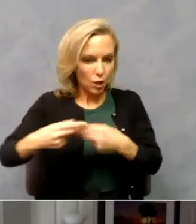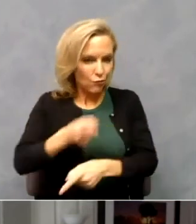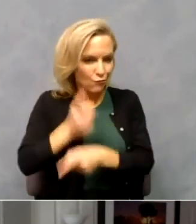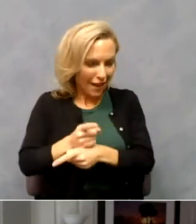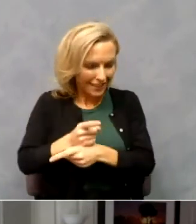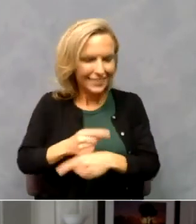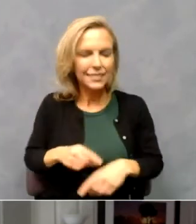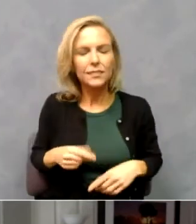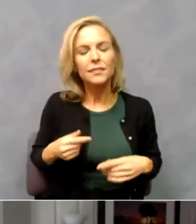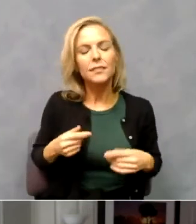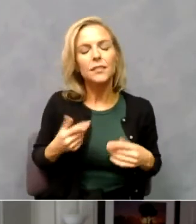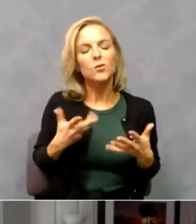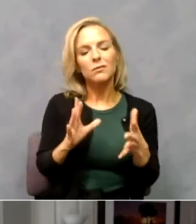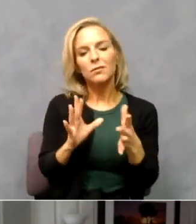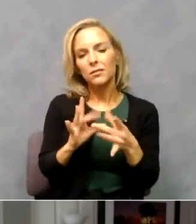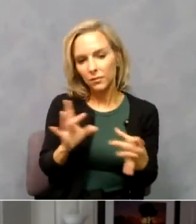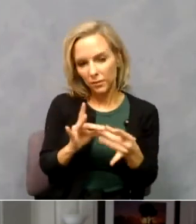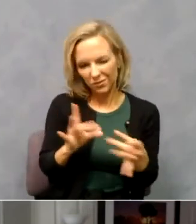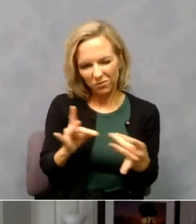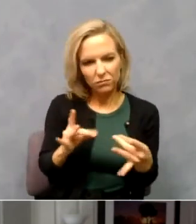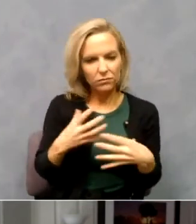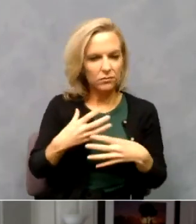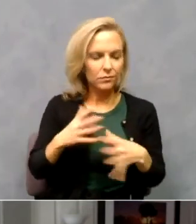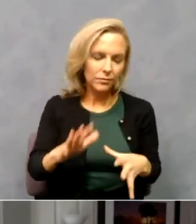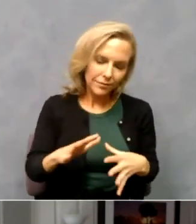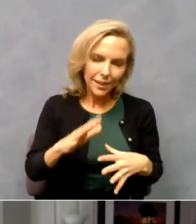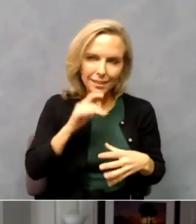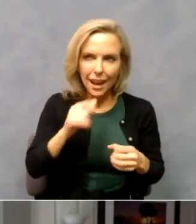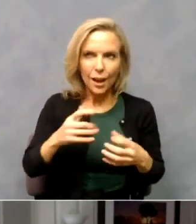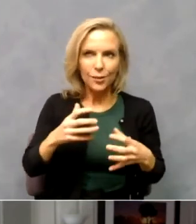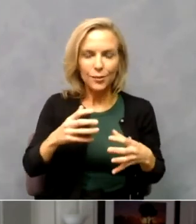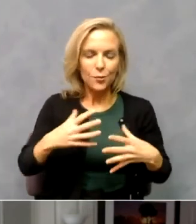real quickly, uh, or not so quickly about how we're gonna work through